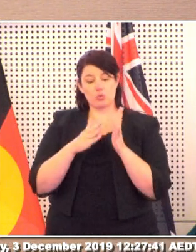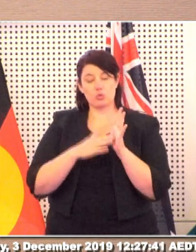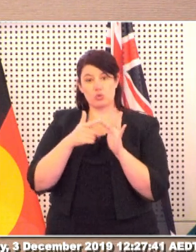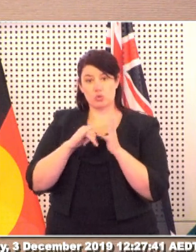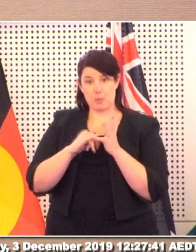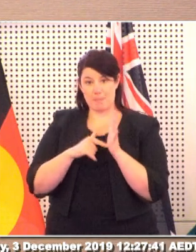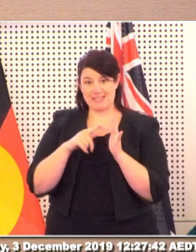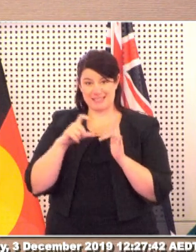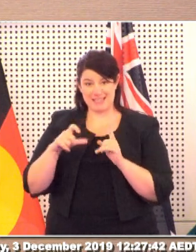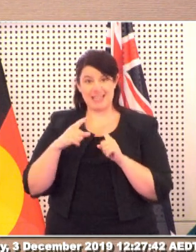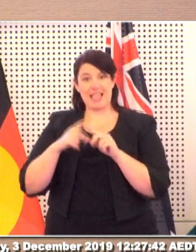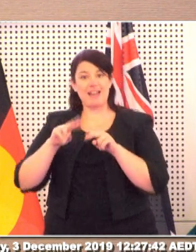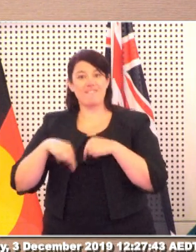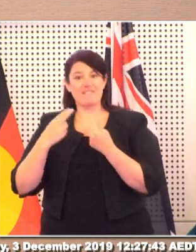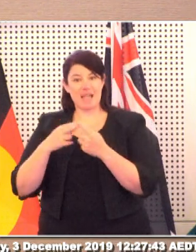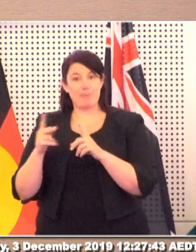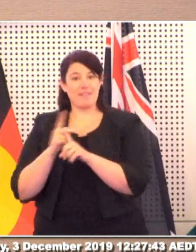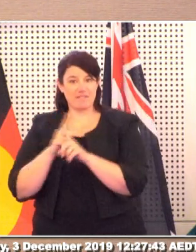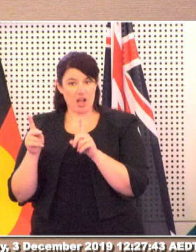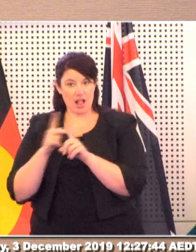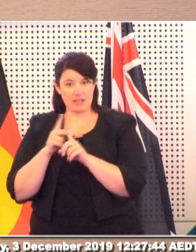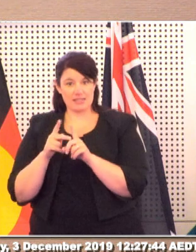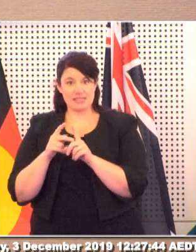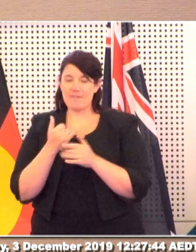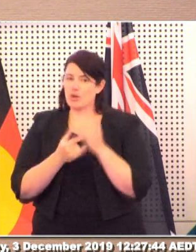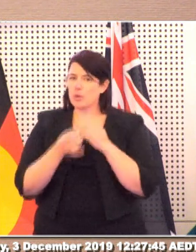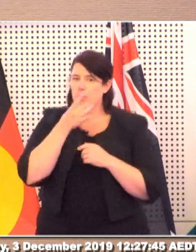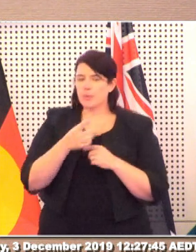experience. A very little bit about children but I think there is very little